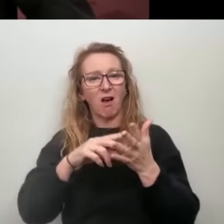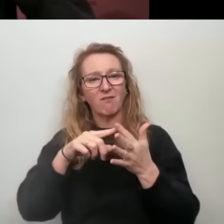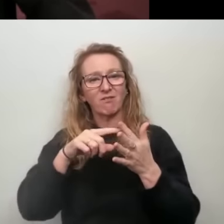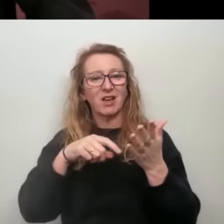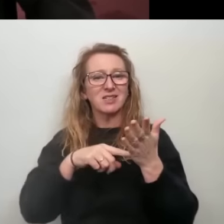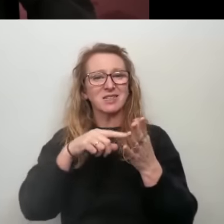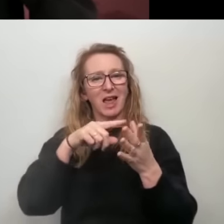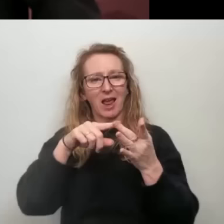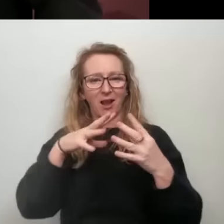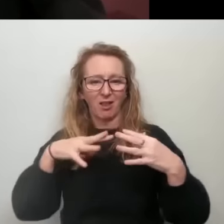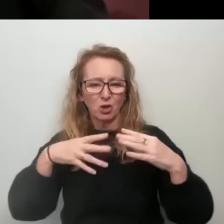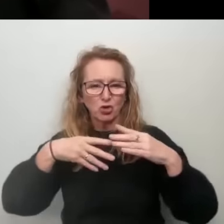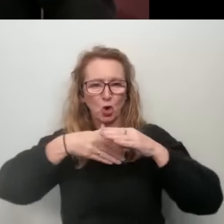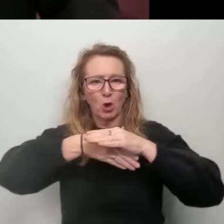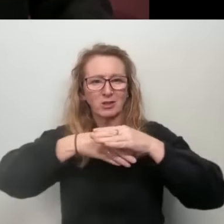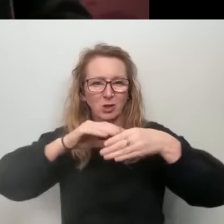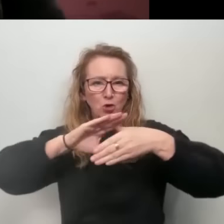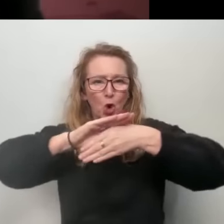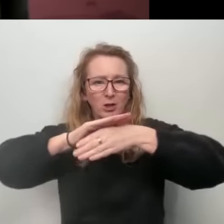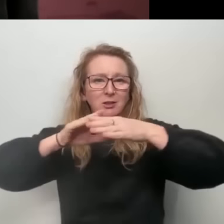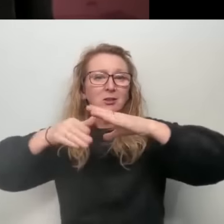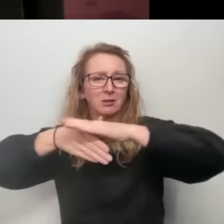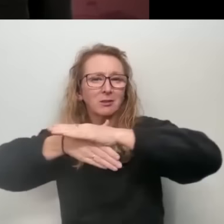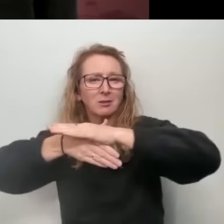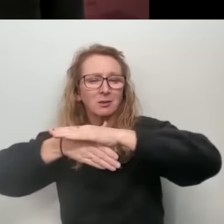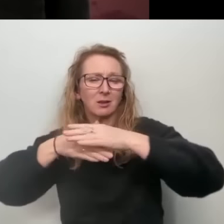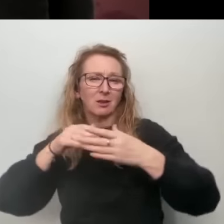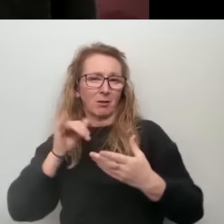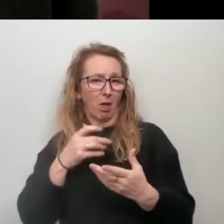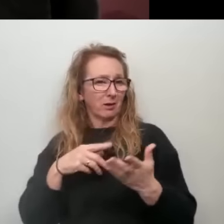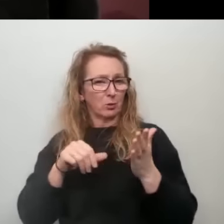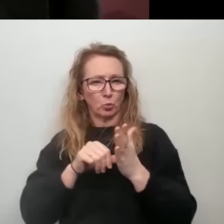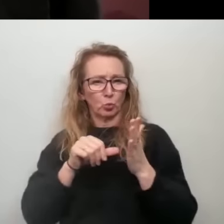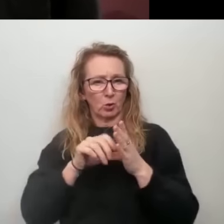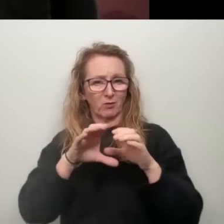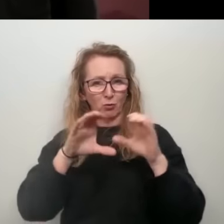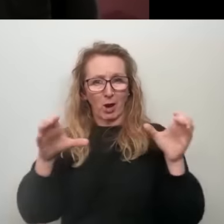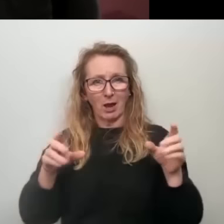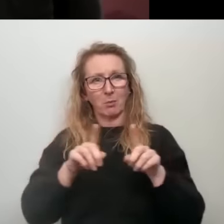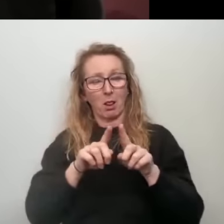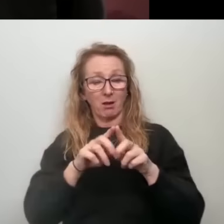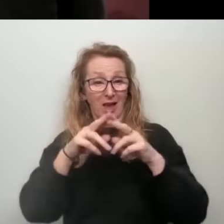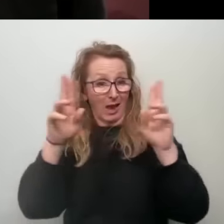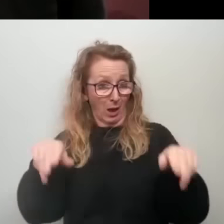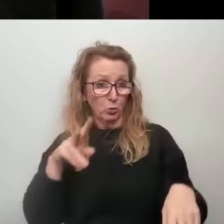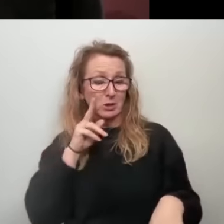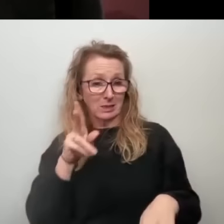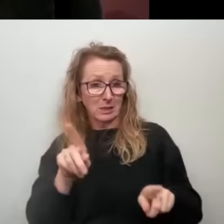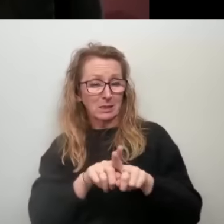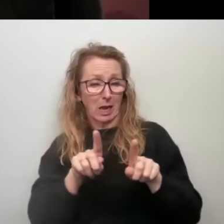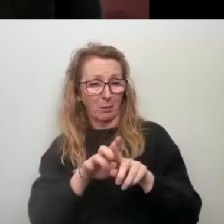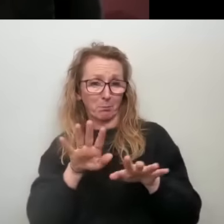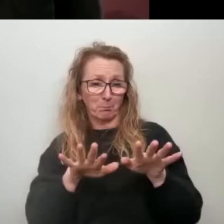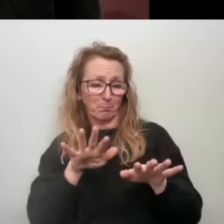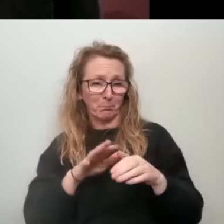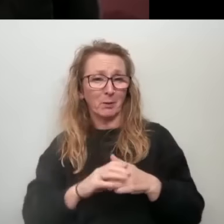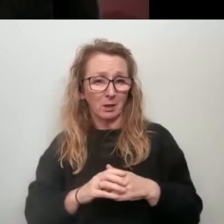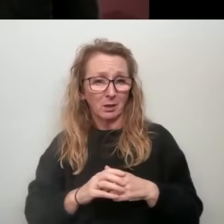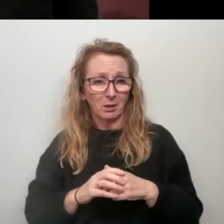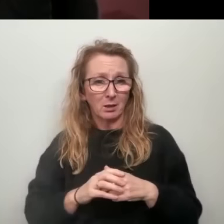and the like that would see perhaps in a timber framed house. Few things that you want to think about there. I mean the first thing is that the,